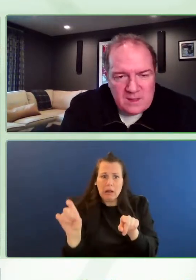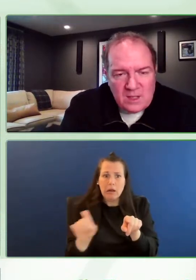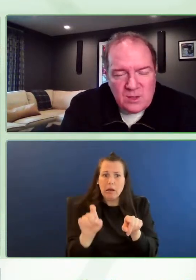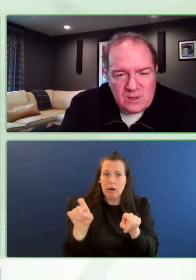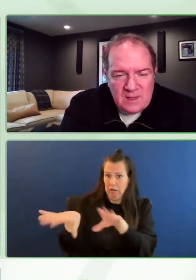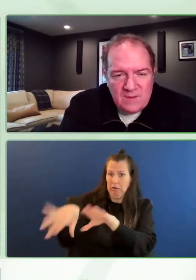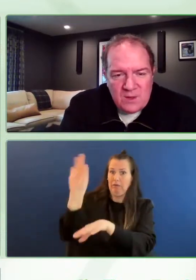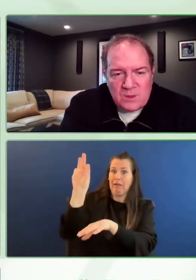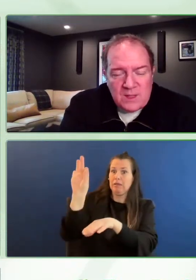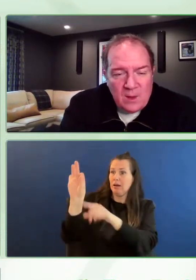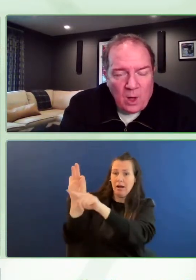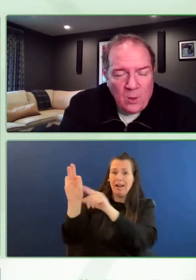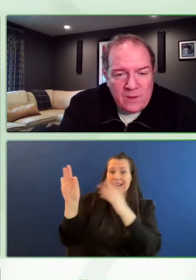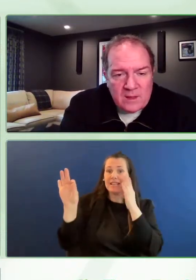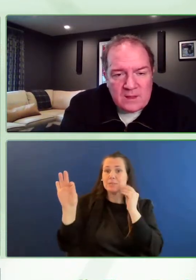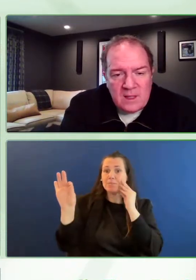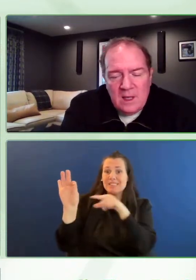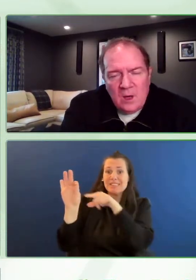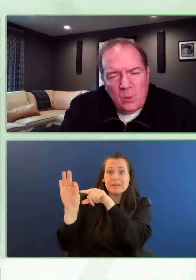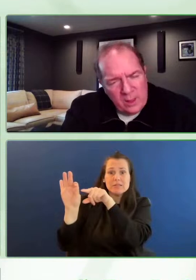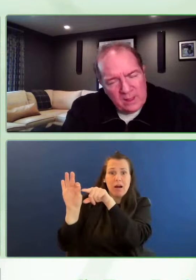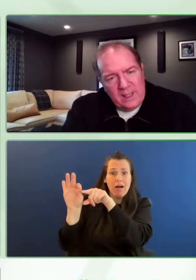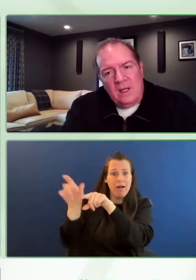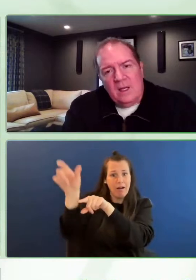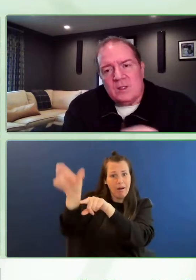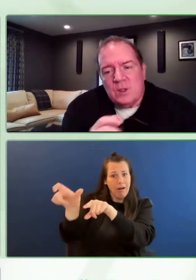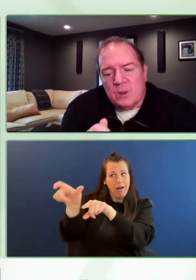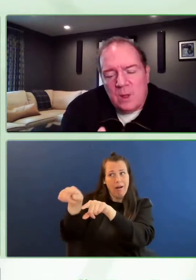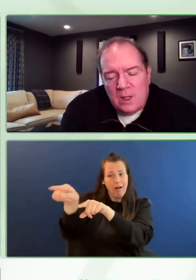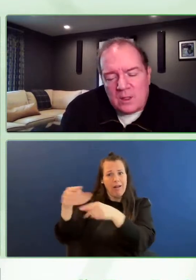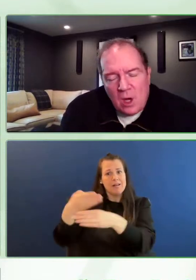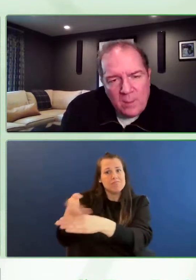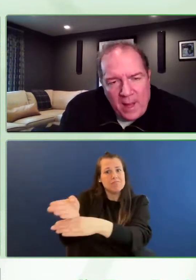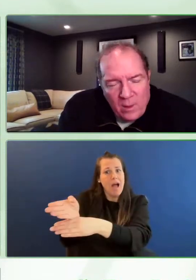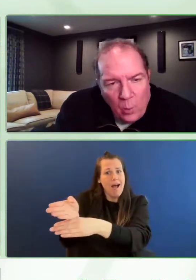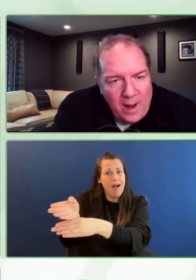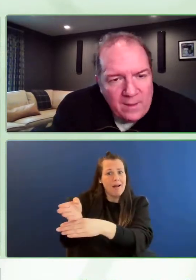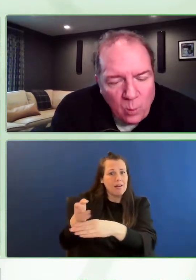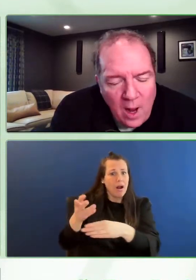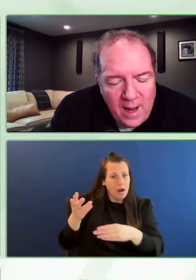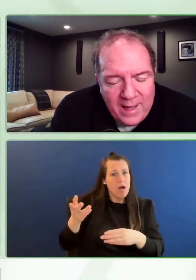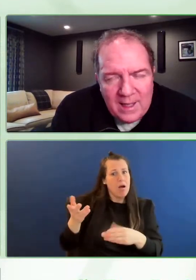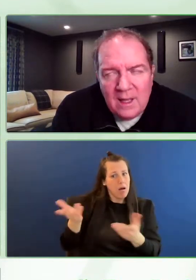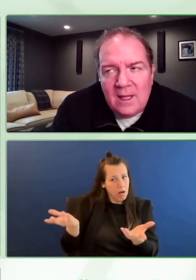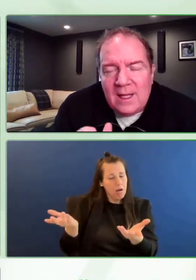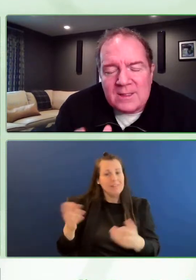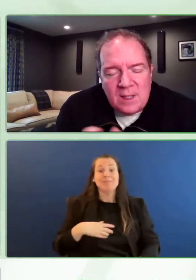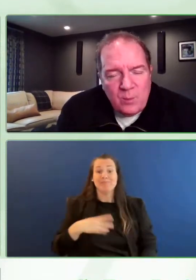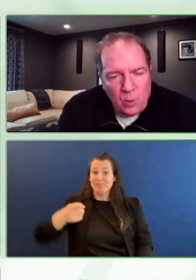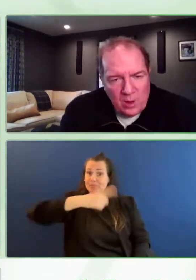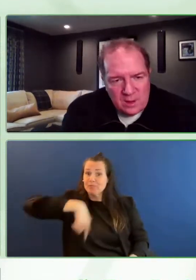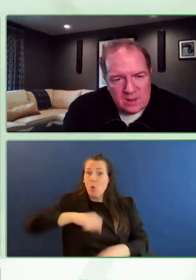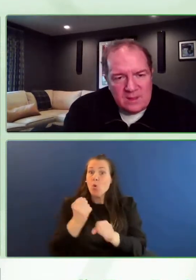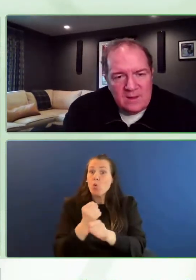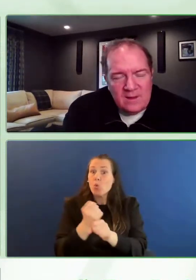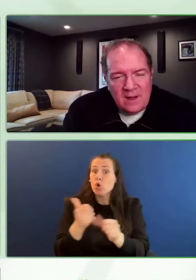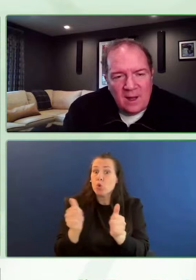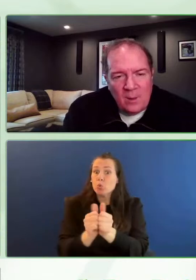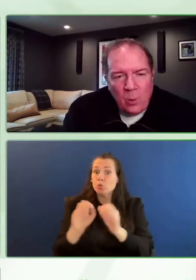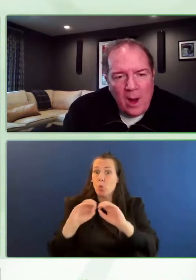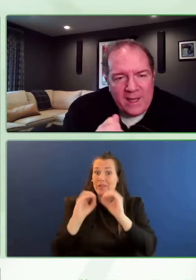organisations are individuals that work with us, really to talk about why is it important,